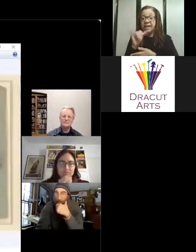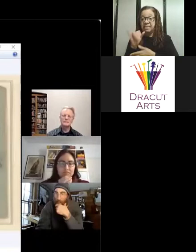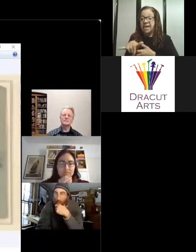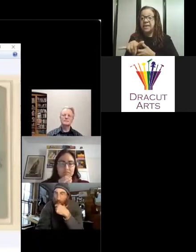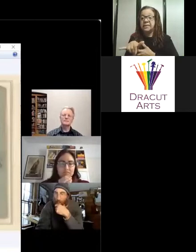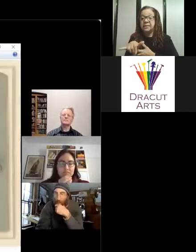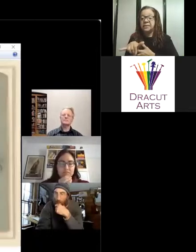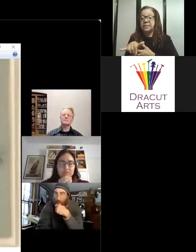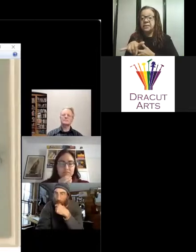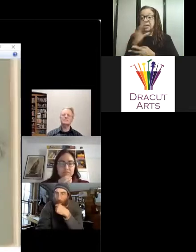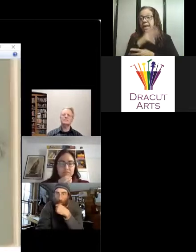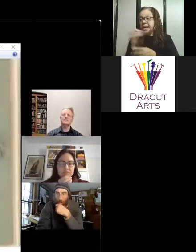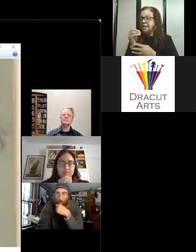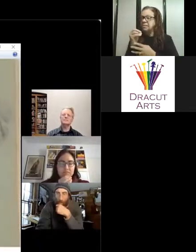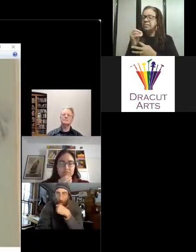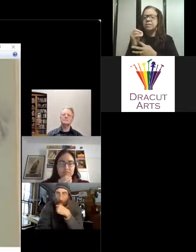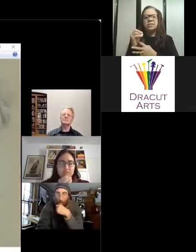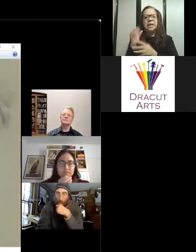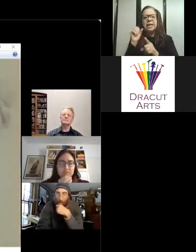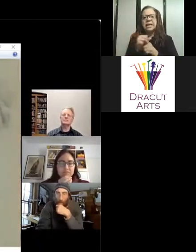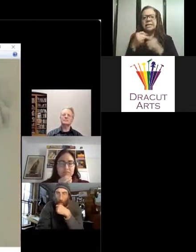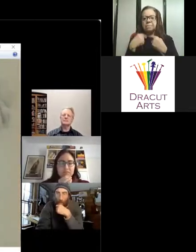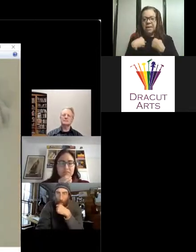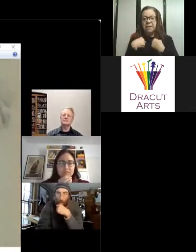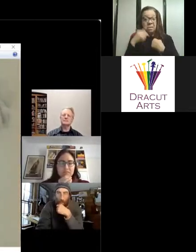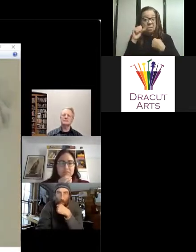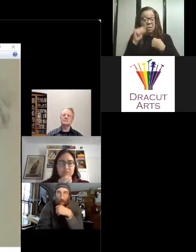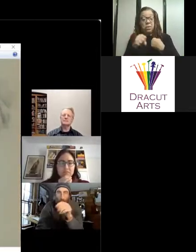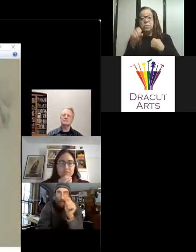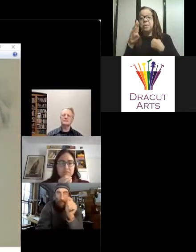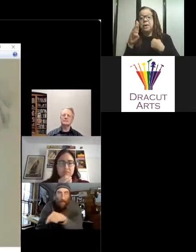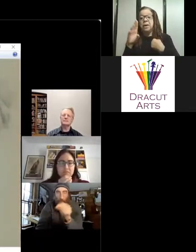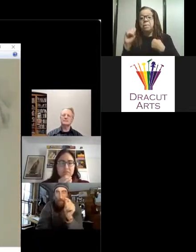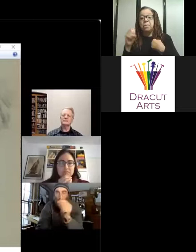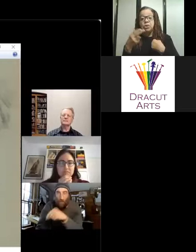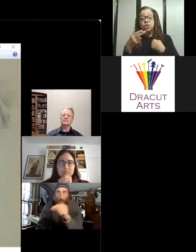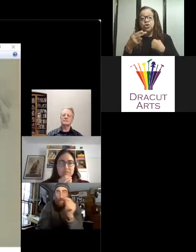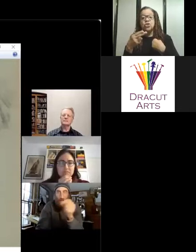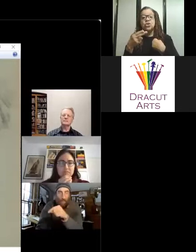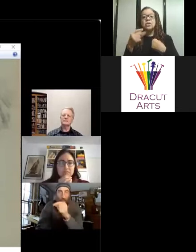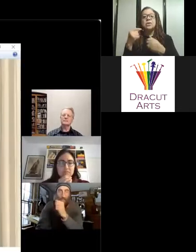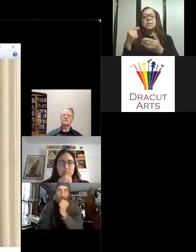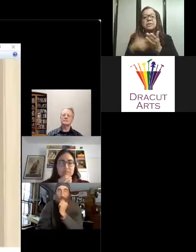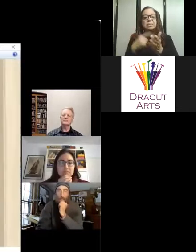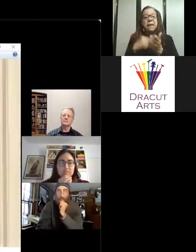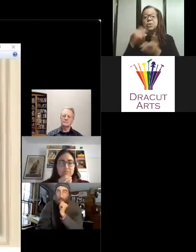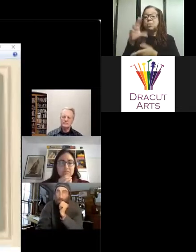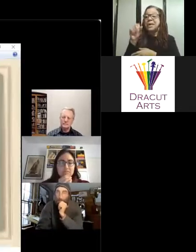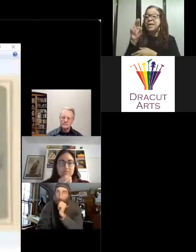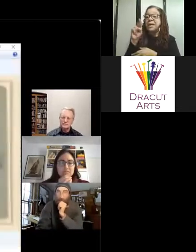And it occurs to me, this could be a bush, or it could be-- sometimes you get cannonballs striking in these sketches, um,